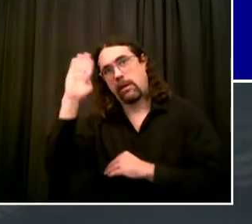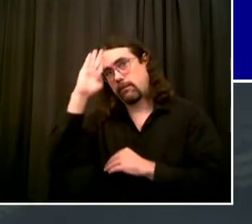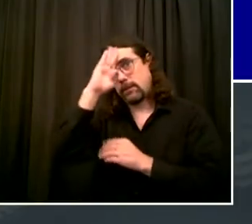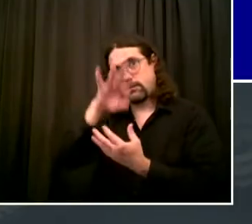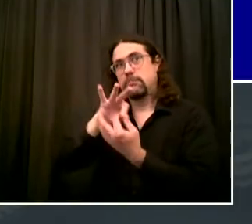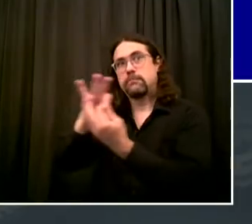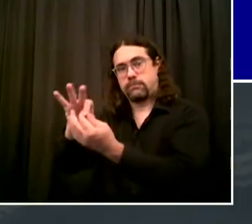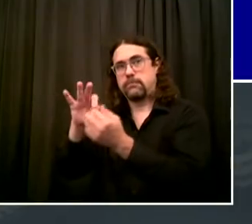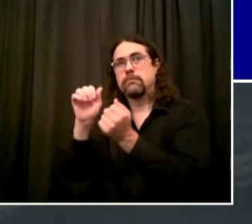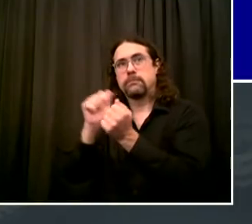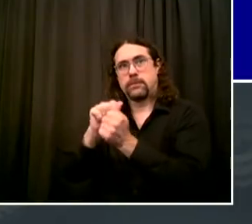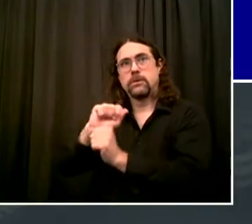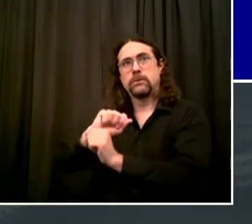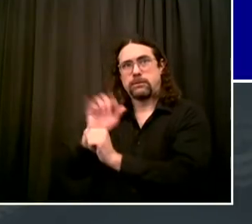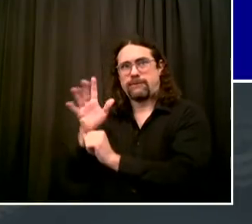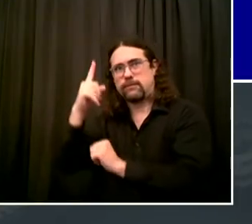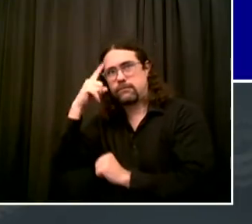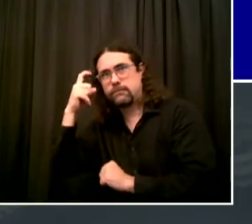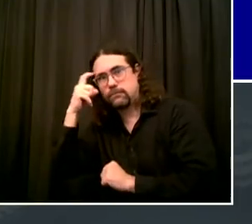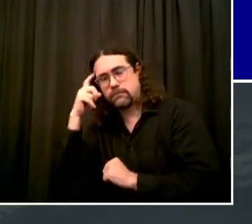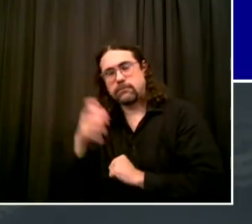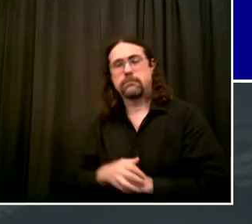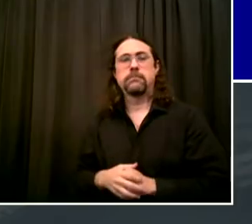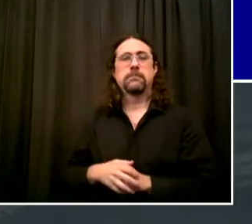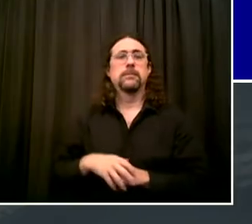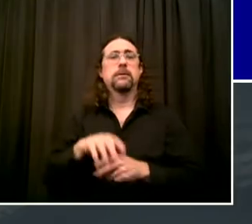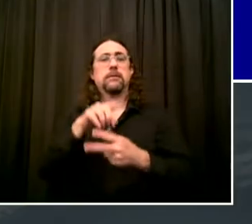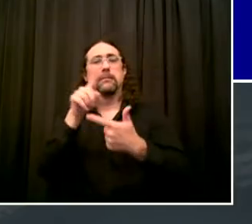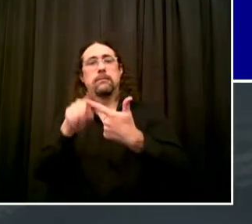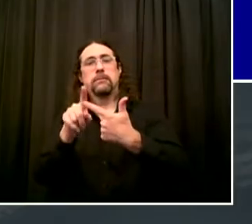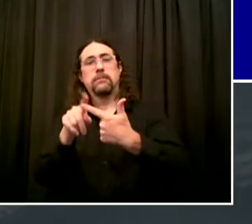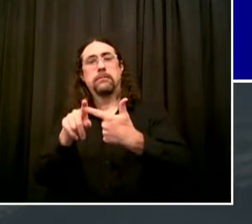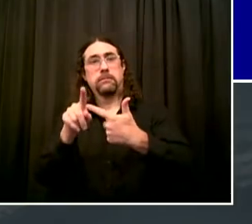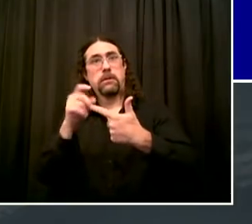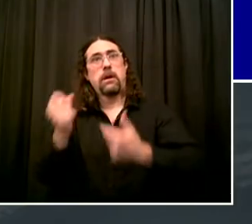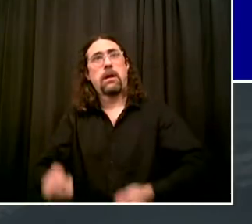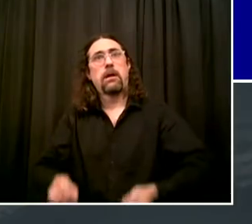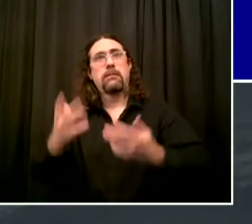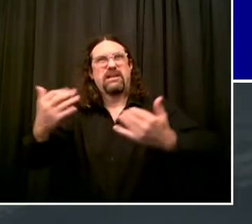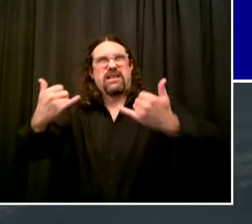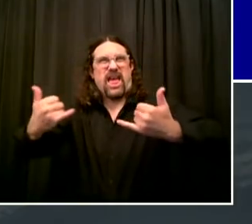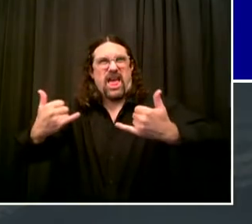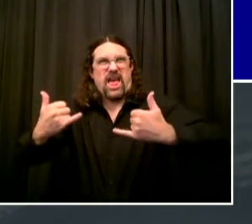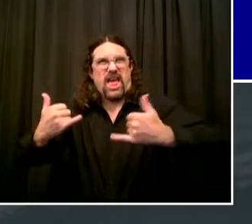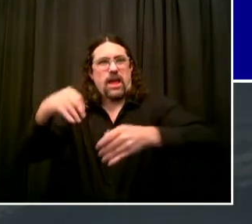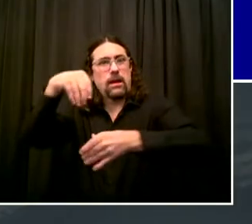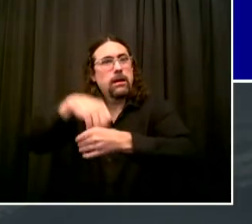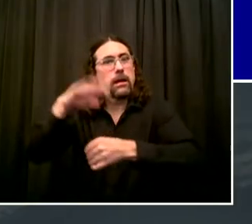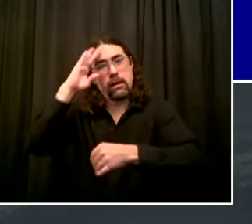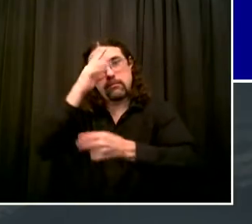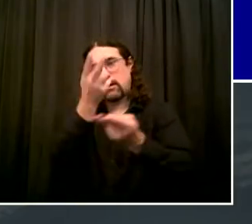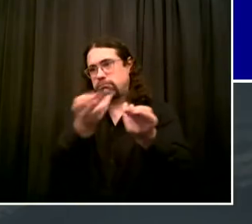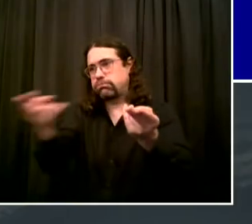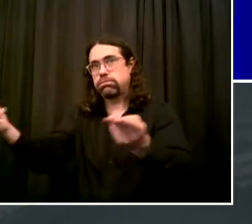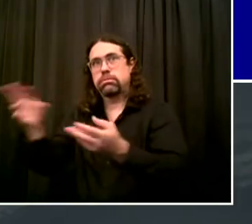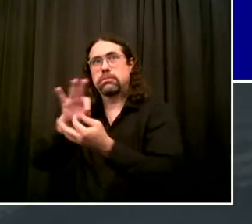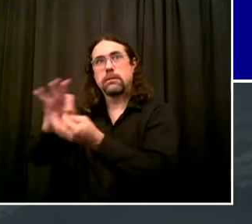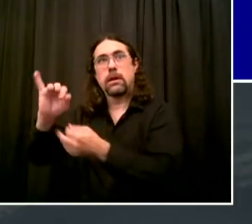BE 200 BUT NOW IT IS 15. THE ICU THRESHOLD IS 293